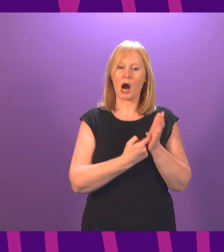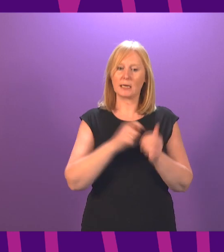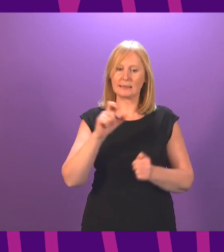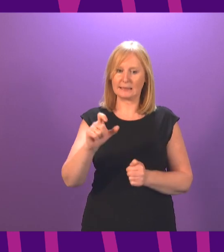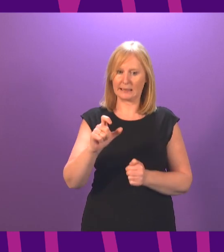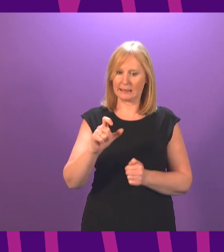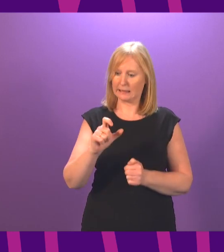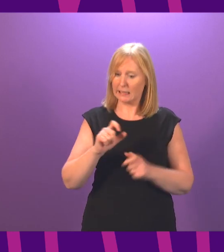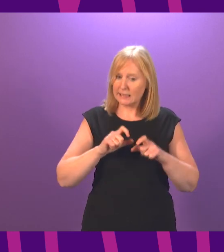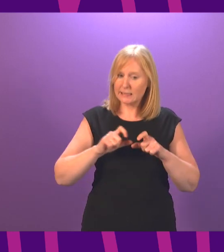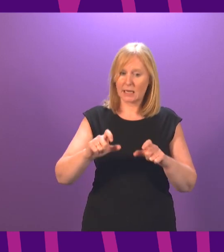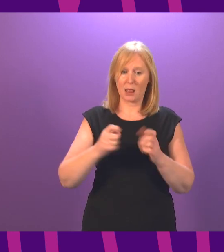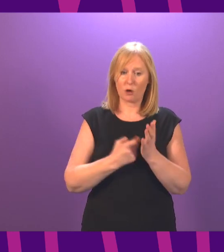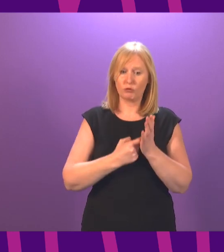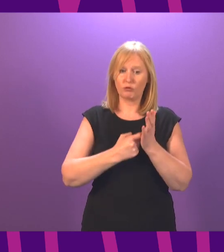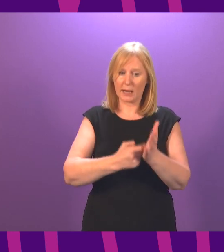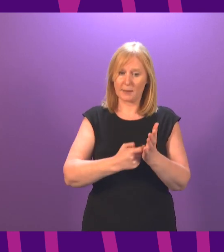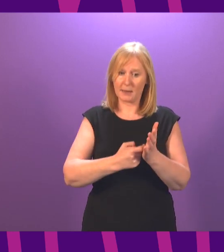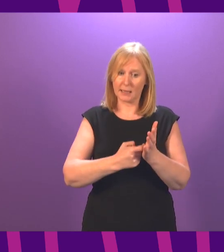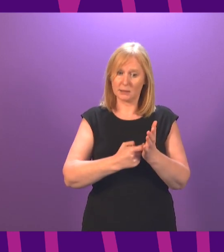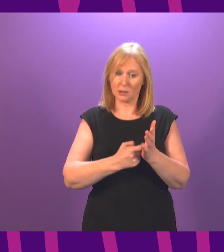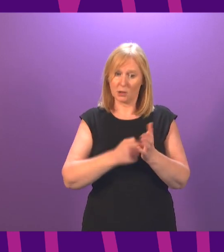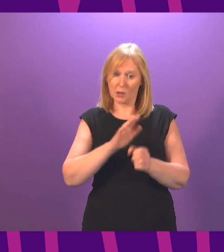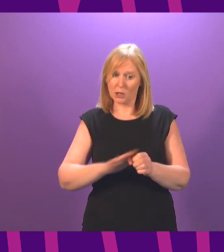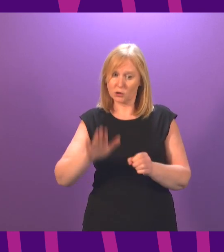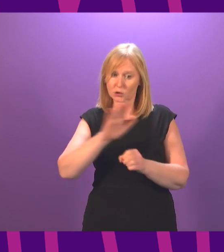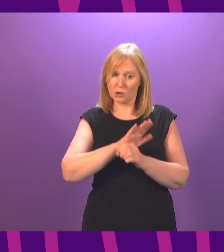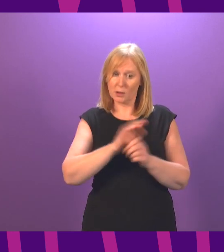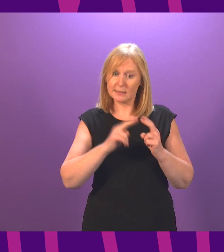necessary to recommend that Scotland’s care home residents must have